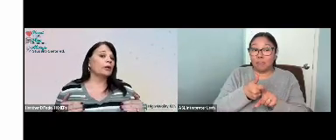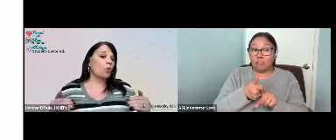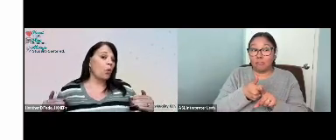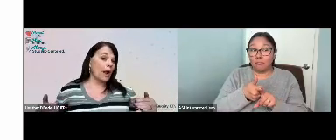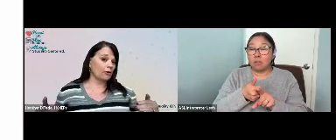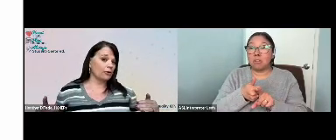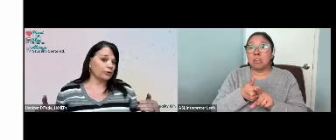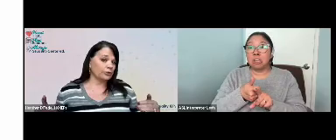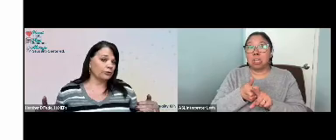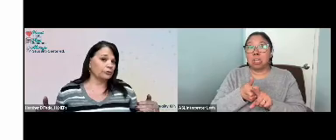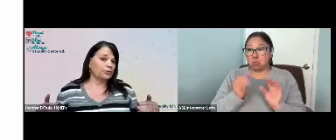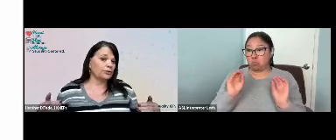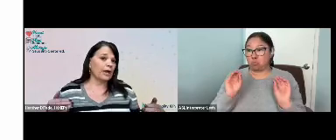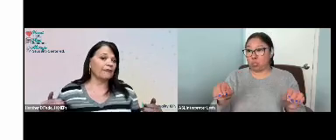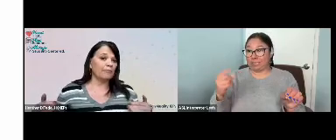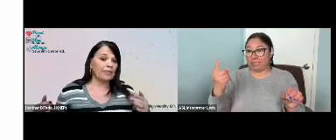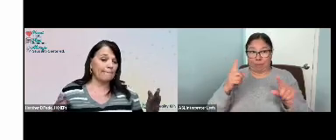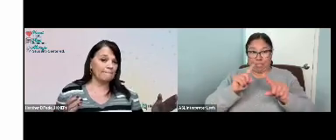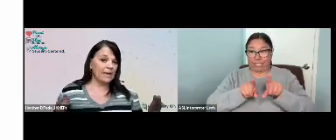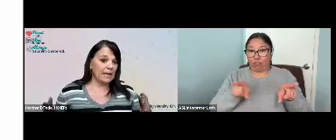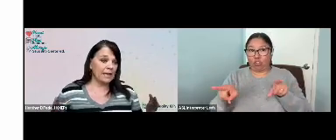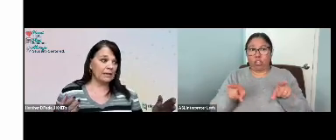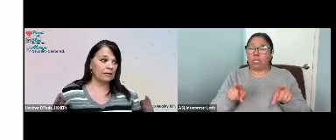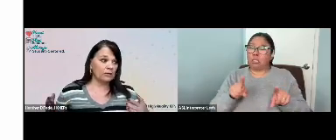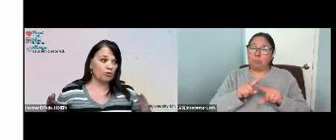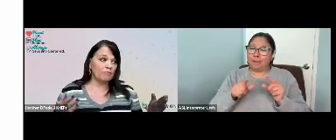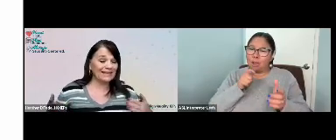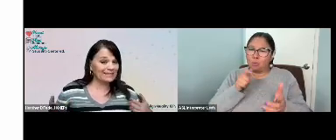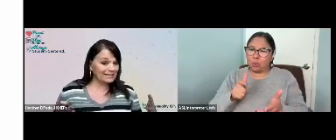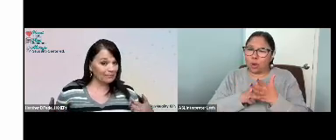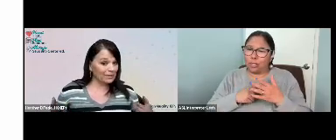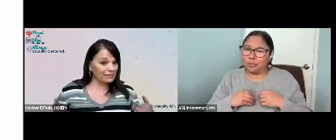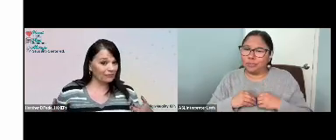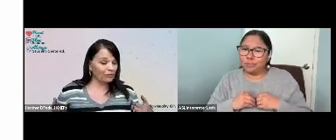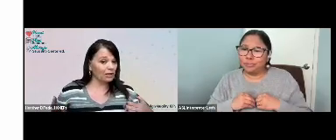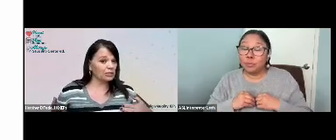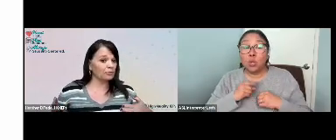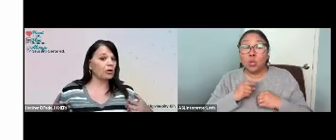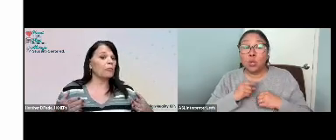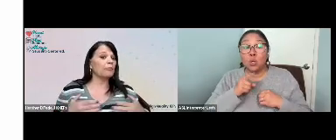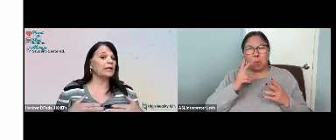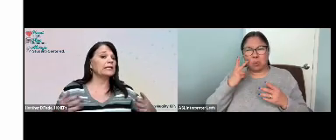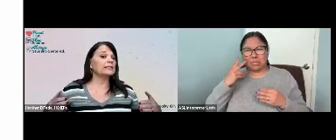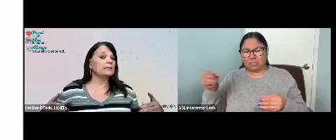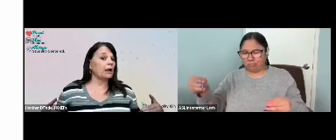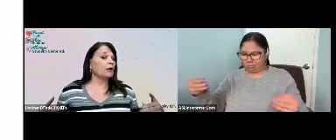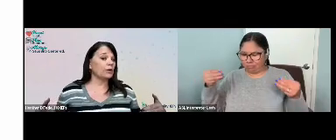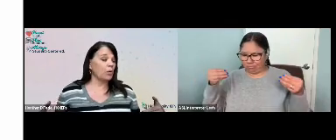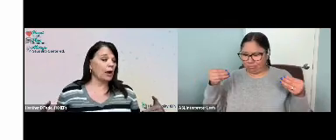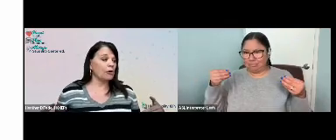are not required to. So that that may you may see something different on a diploma but it is not a